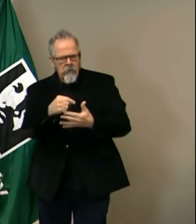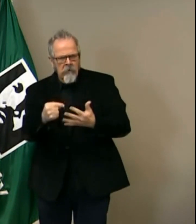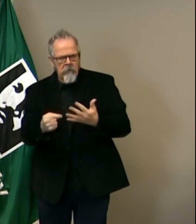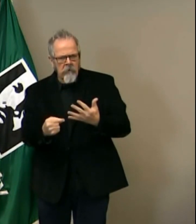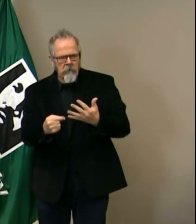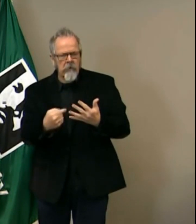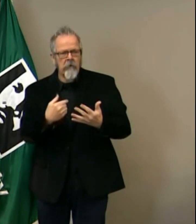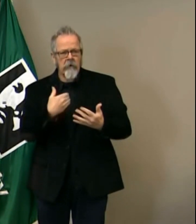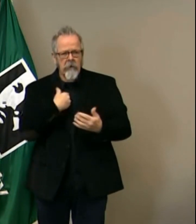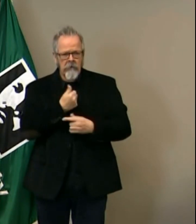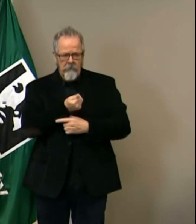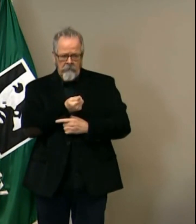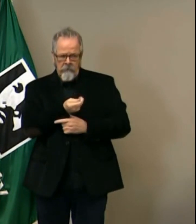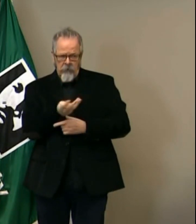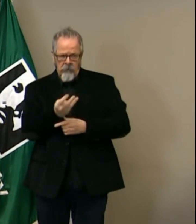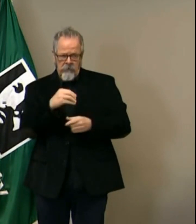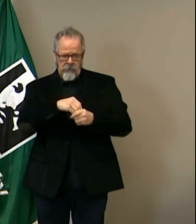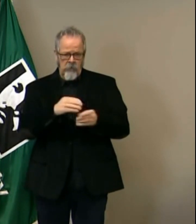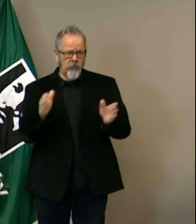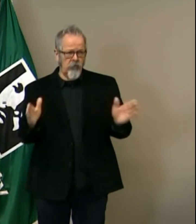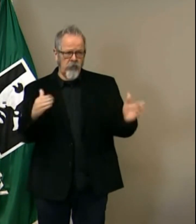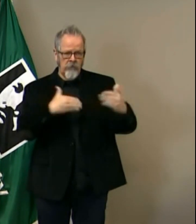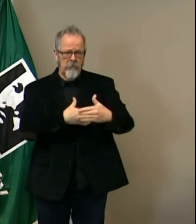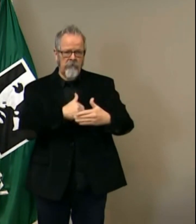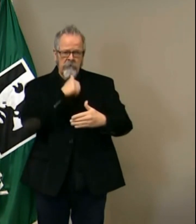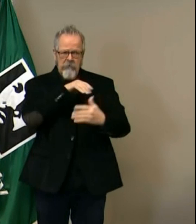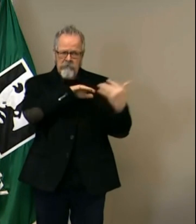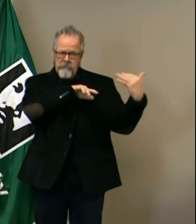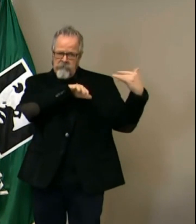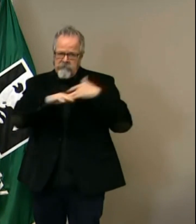following remarks from our speakers we will take questions from reporters on